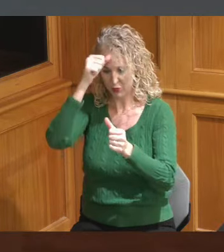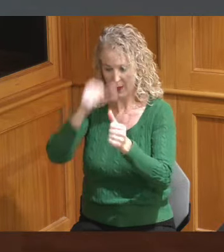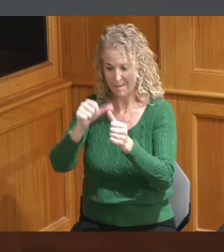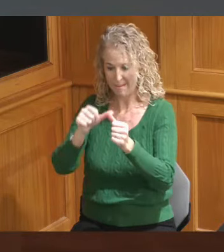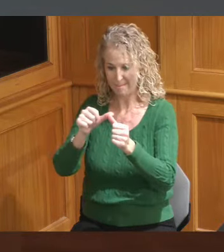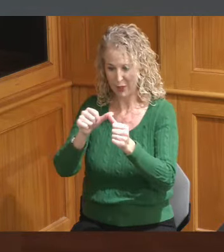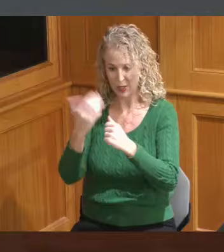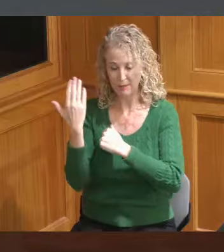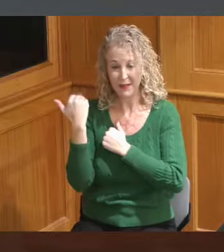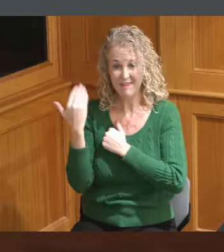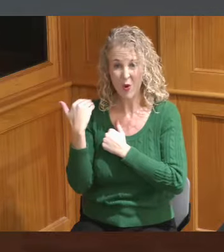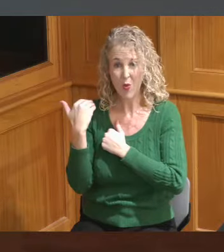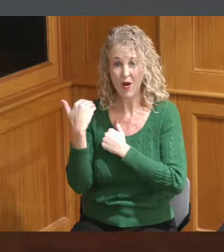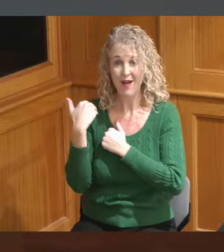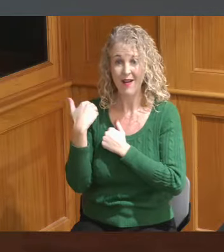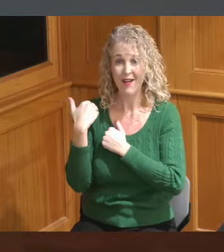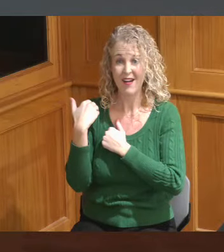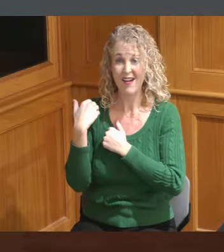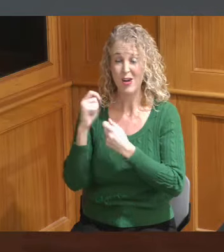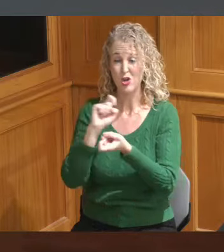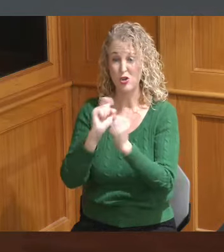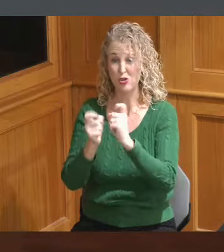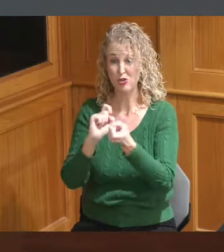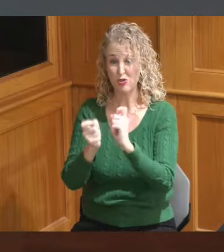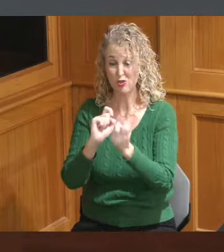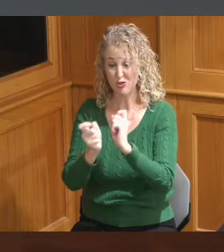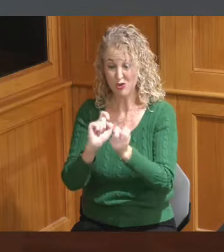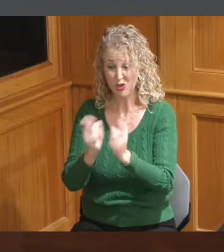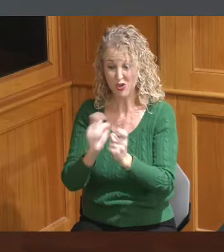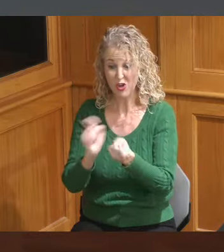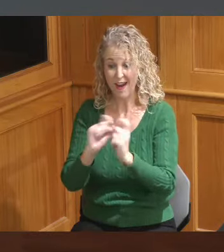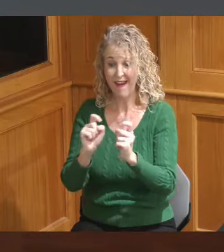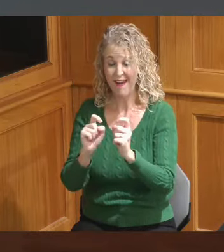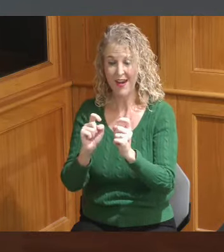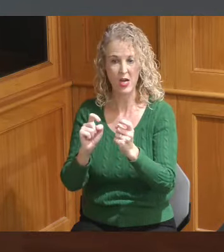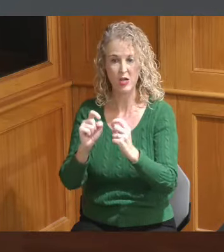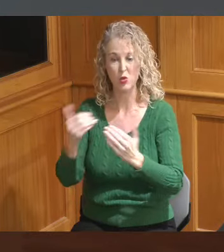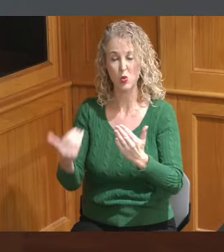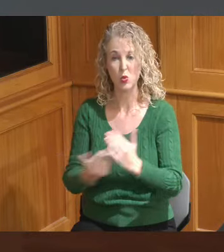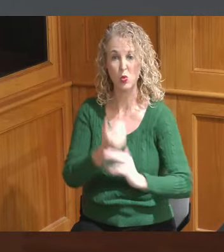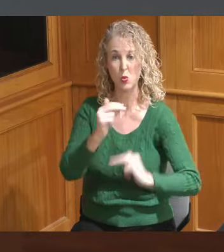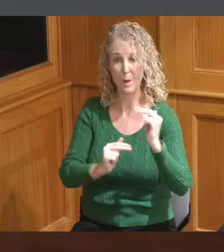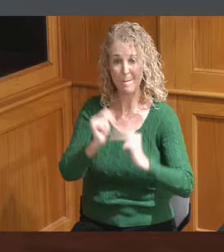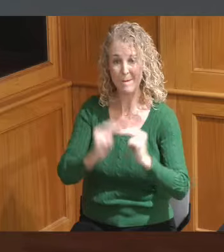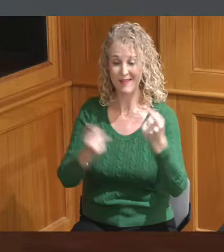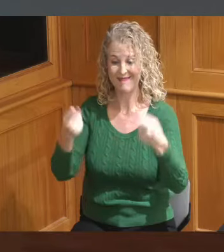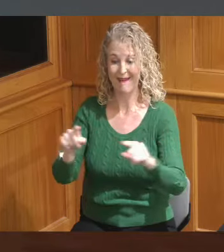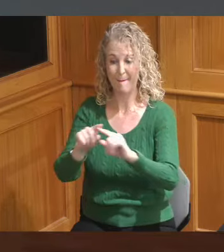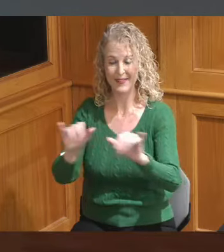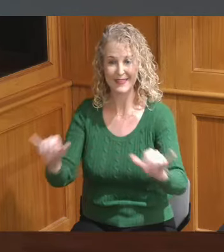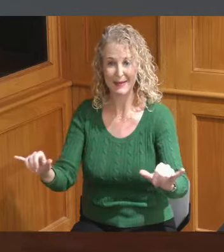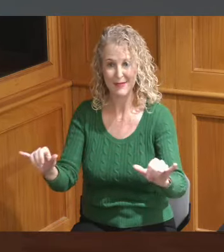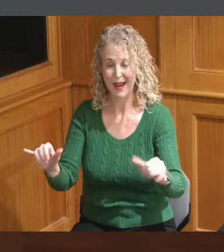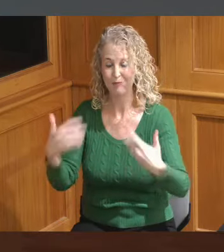when we've had this much capital work going on related to where people are going to be doing